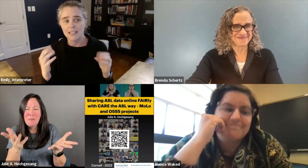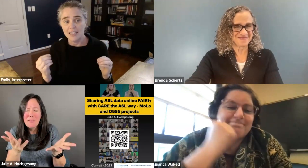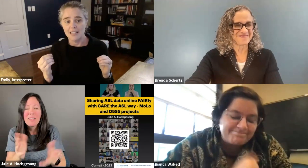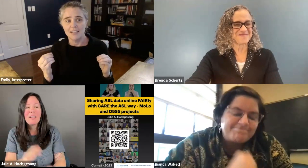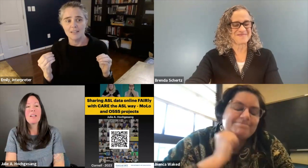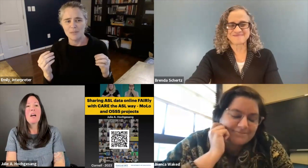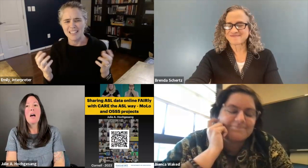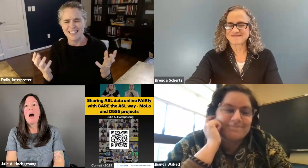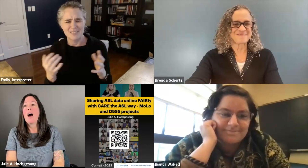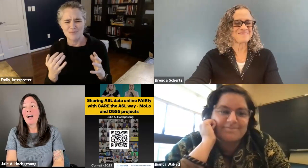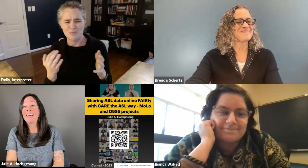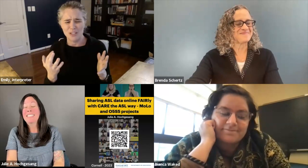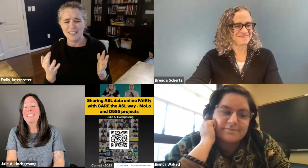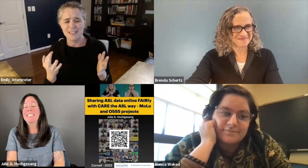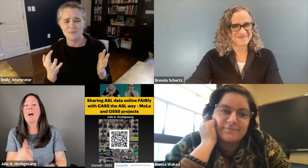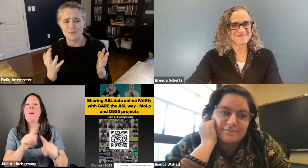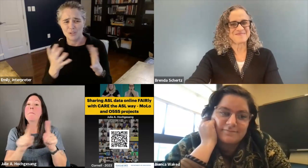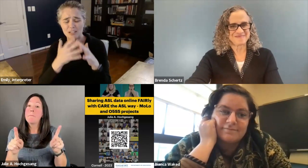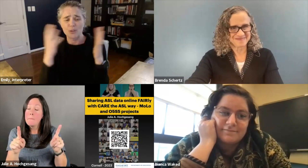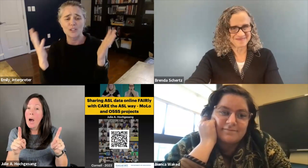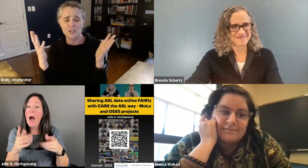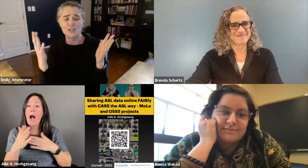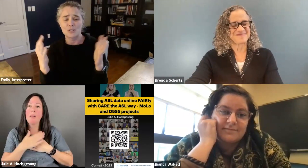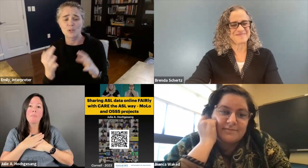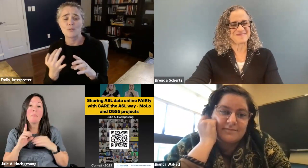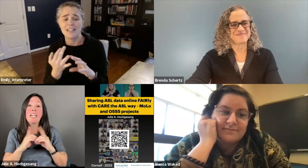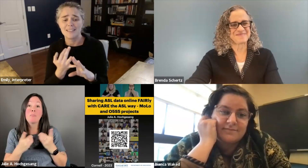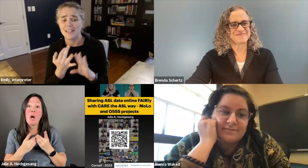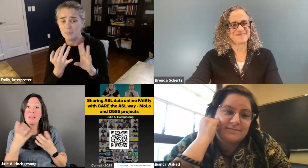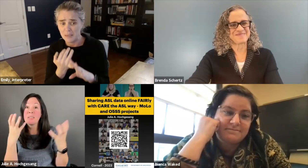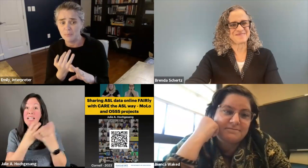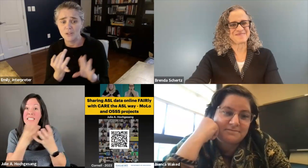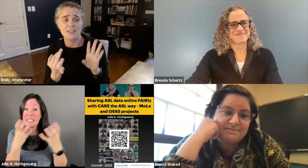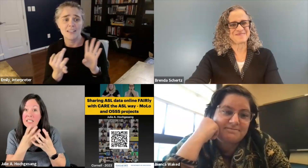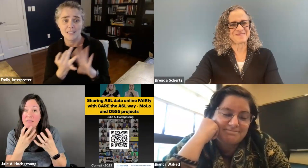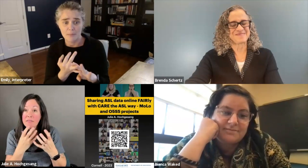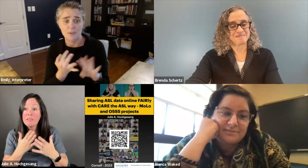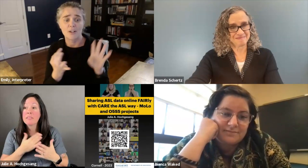needed because it really in order to do this work we need like people and labor